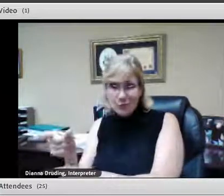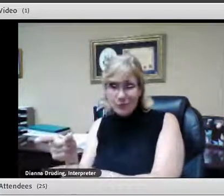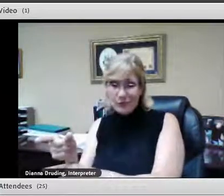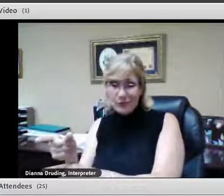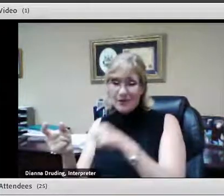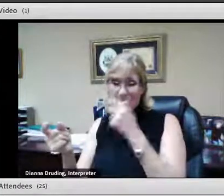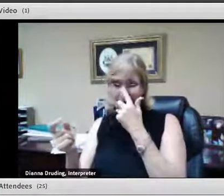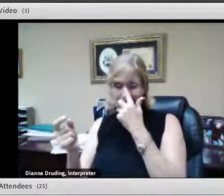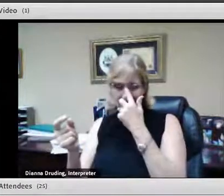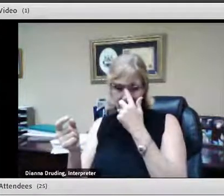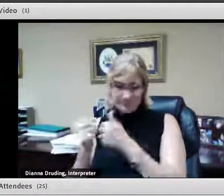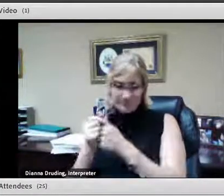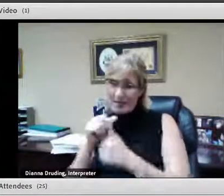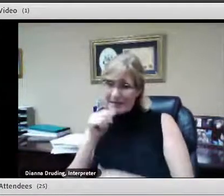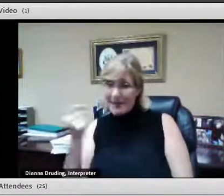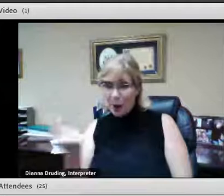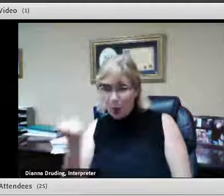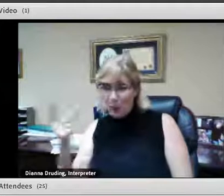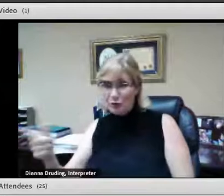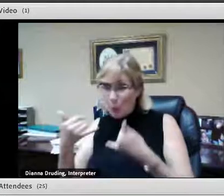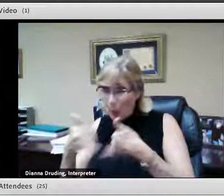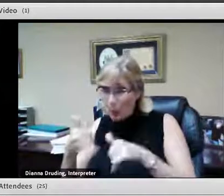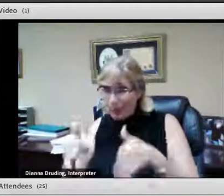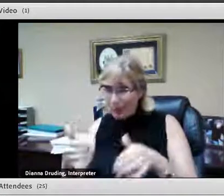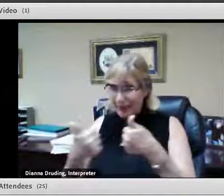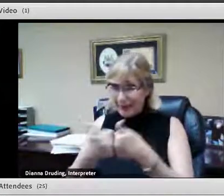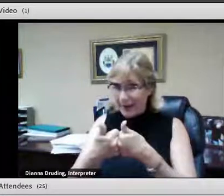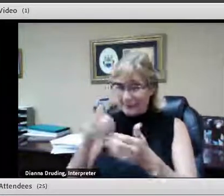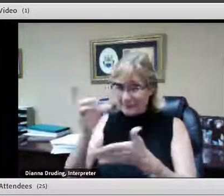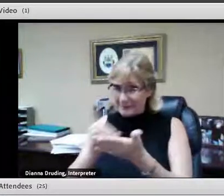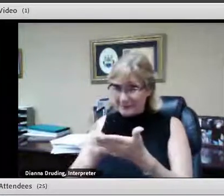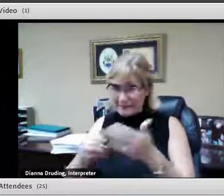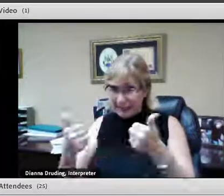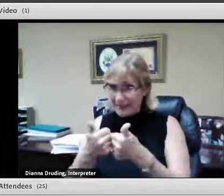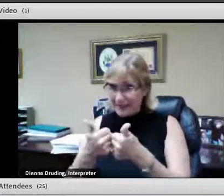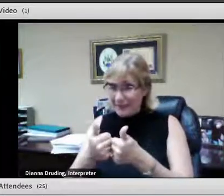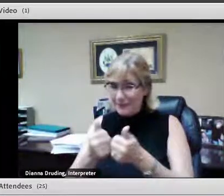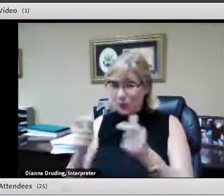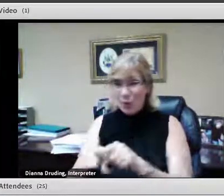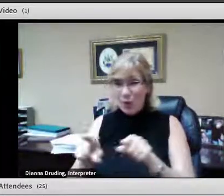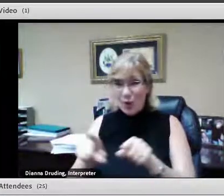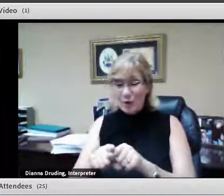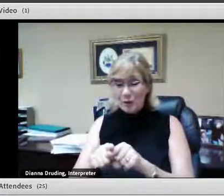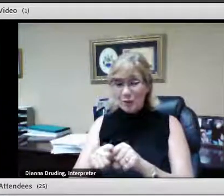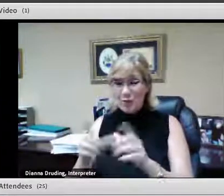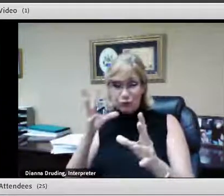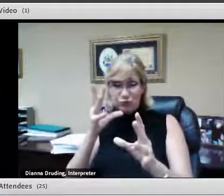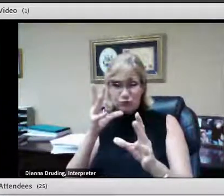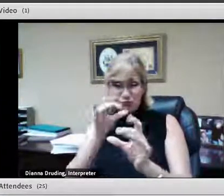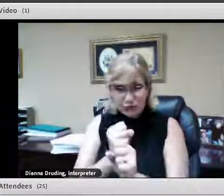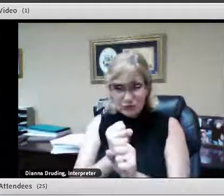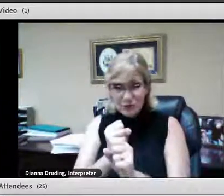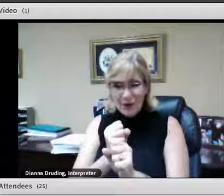So, not only was she playing a game, not only was she designing a game, but she was also engaging in some pretty advanced mathematics.